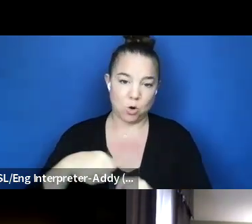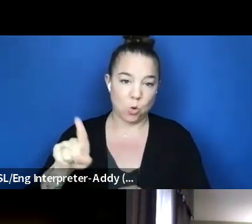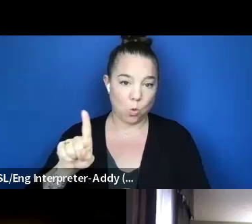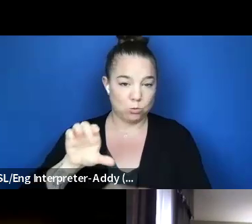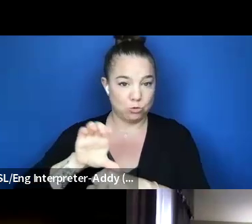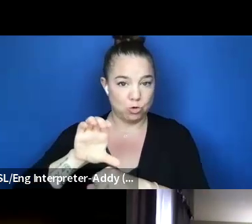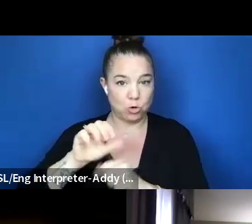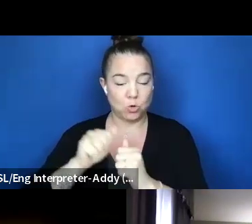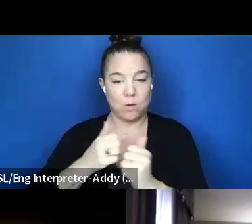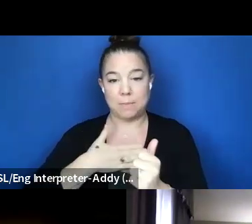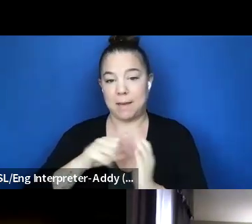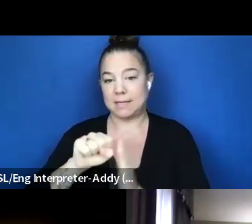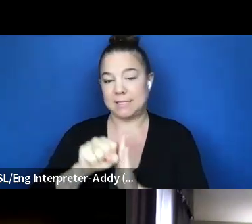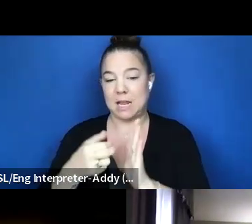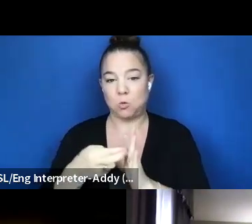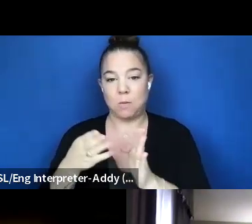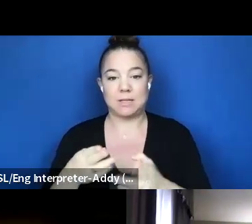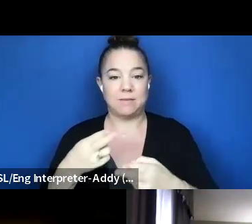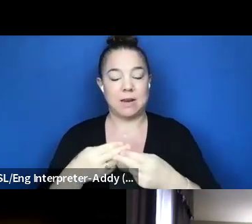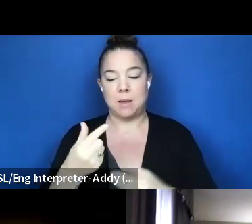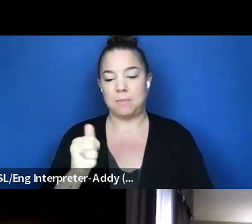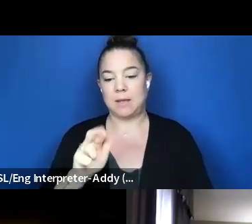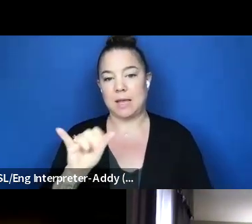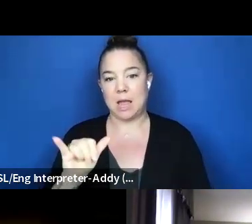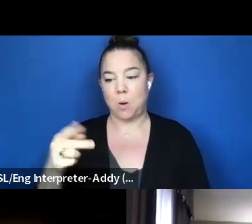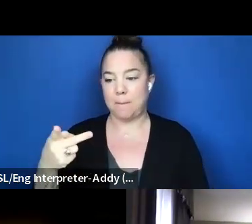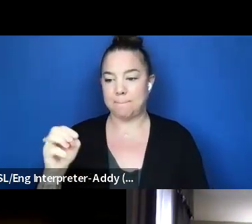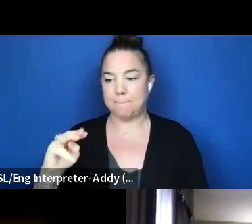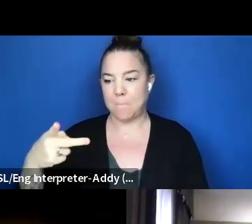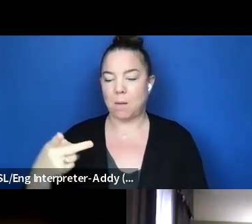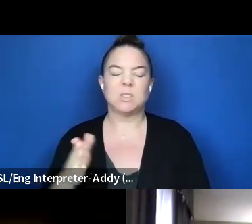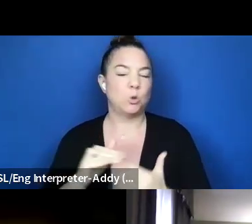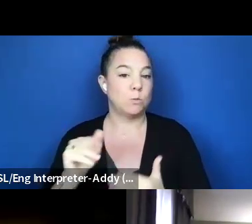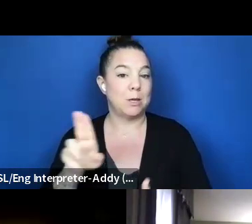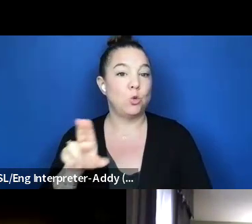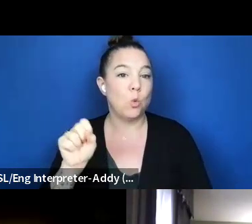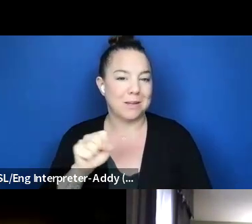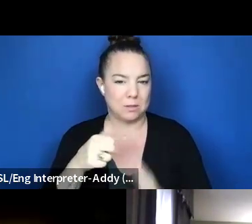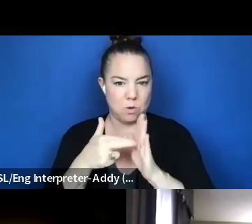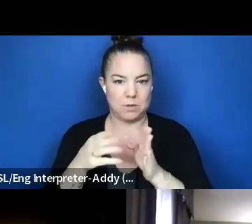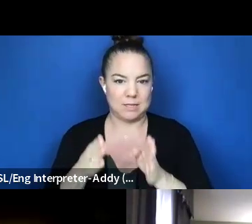Adeleigh Belyeu: my State representative Gary Palm, my Us. Representative, rather, Gary Palmer. Adeleigh Belyeu: So